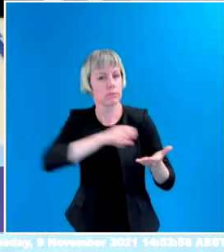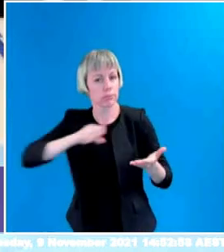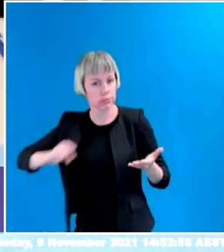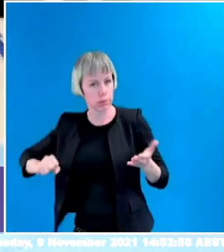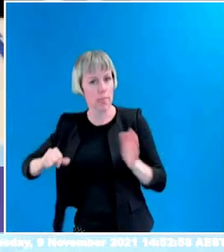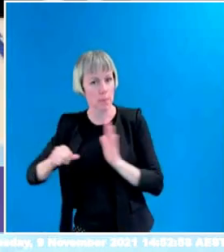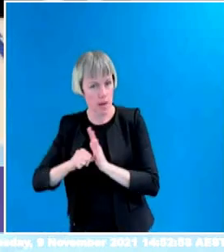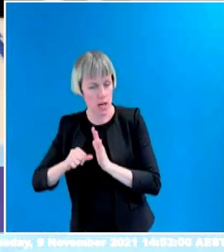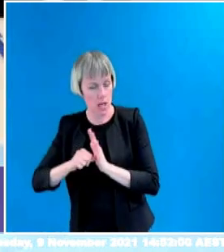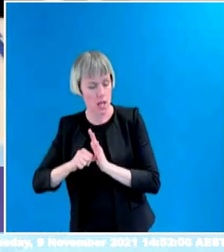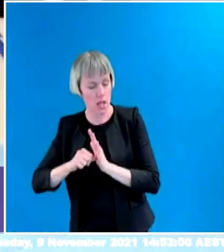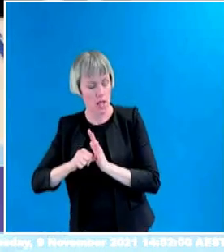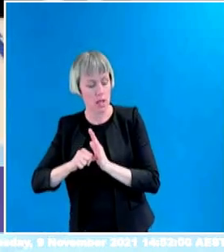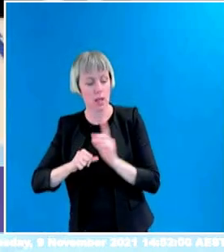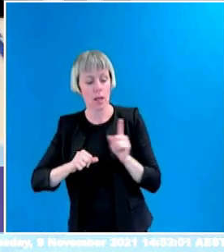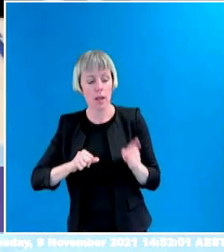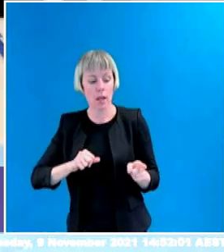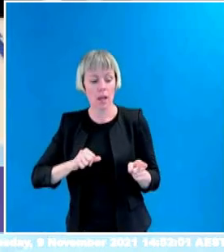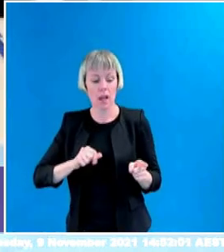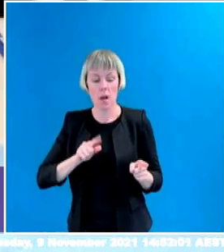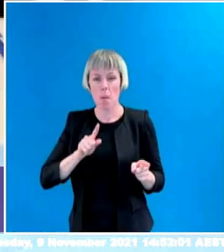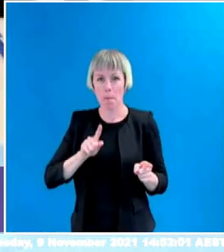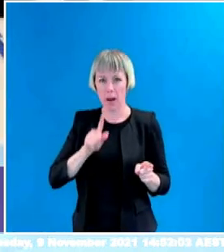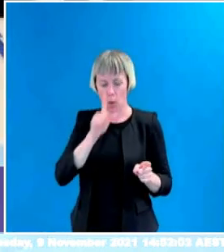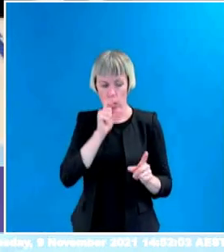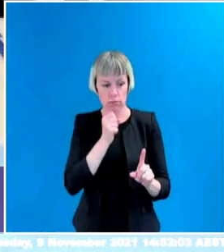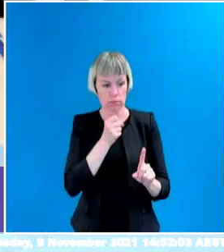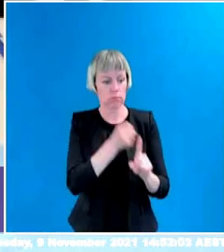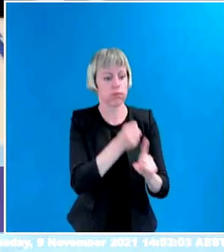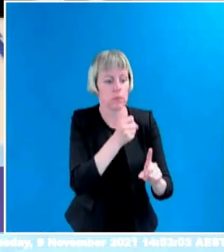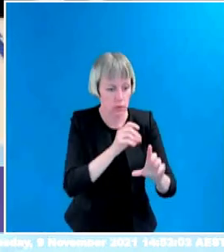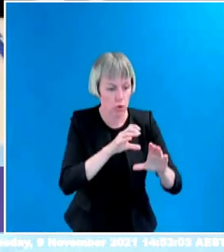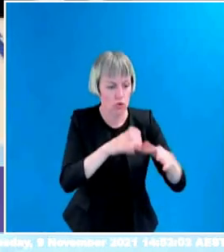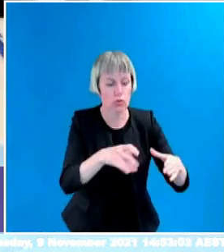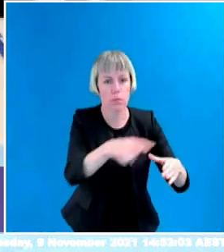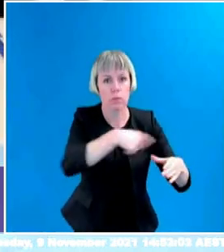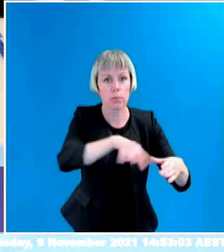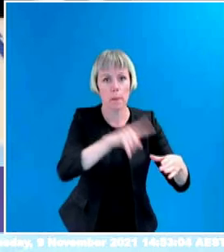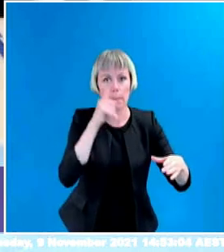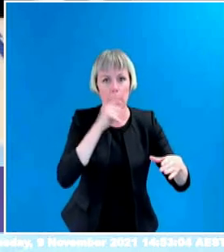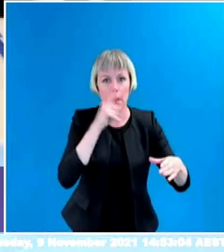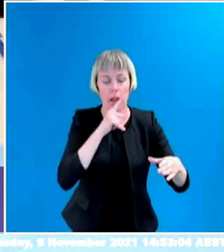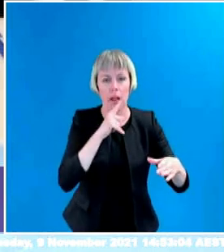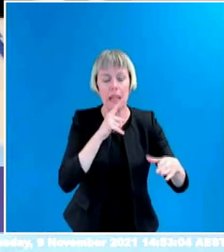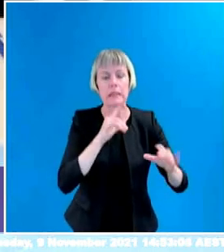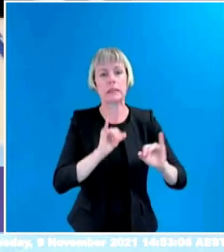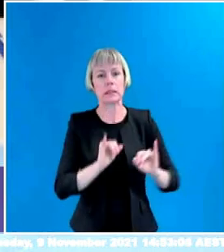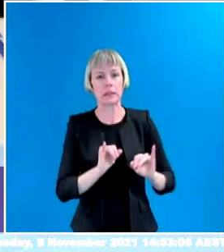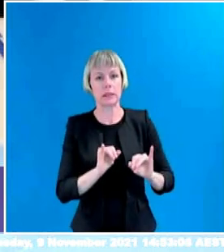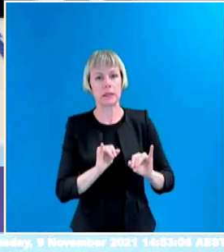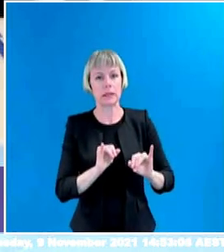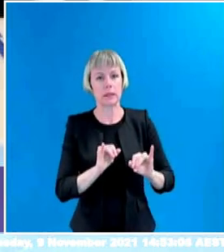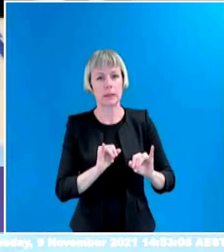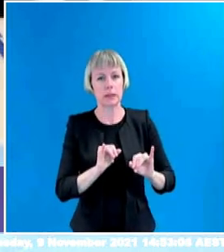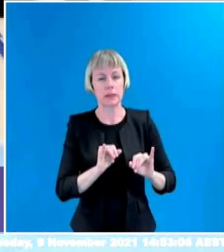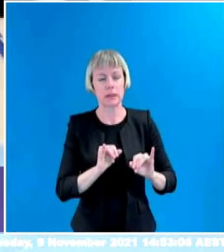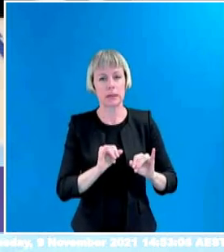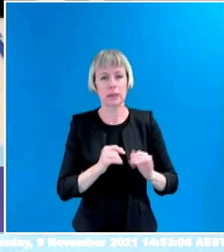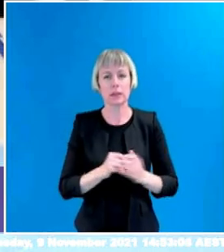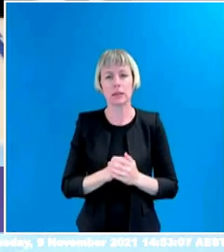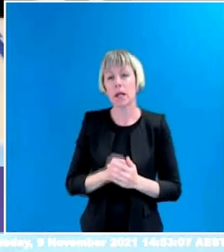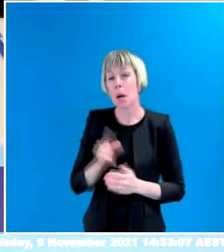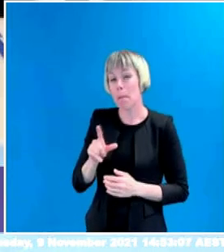with the social security reforms --- it is viewed as acceptable and justifiable.